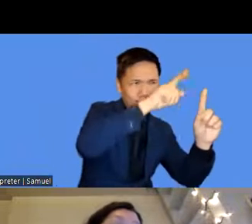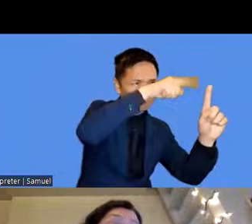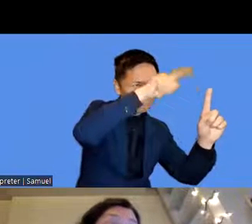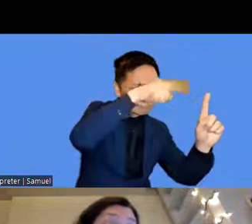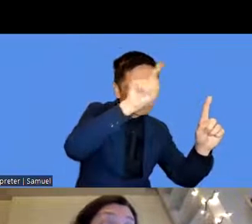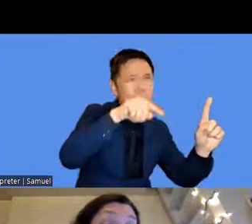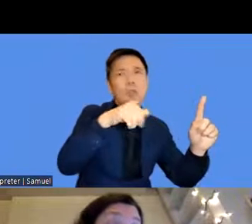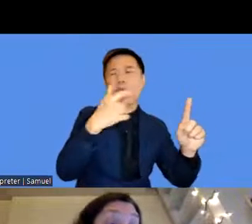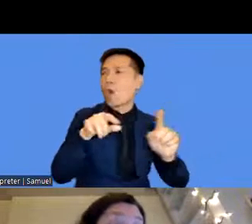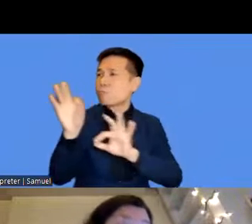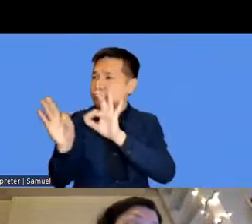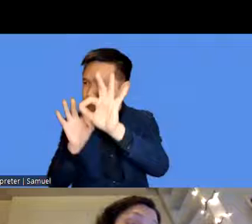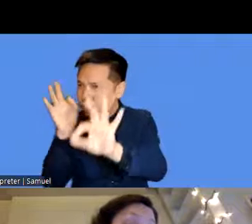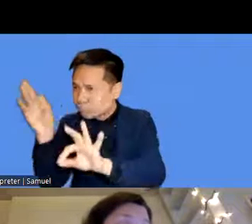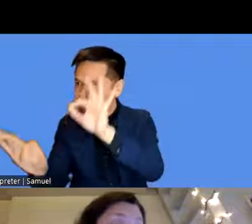or open or closed.